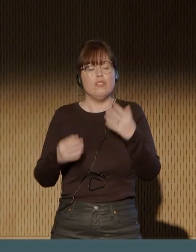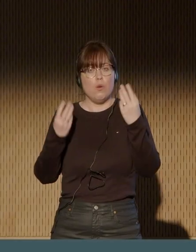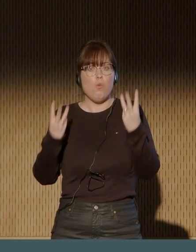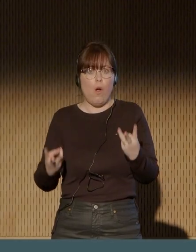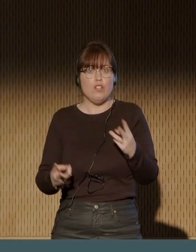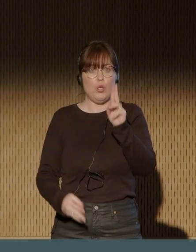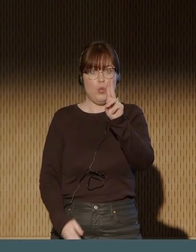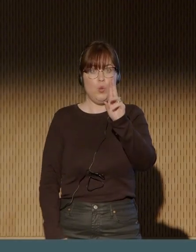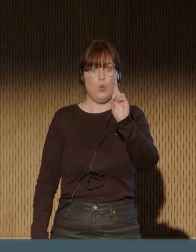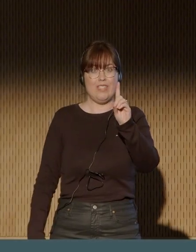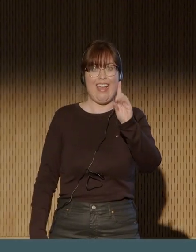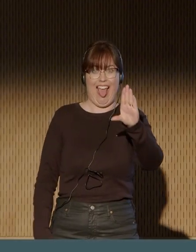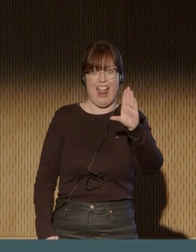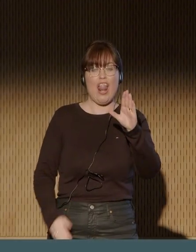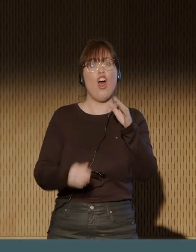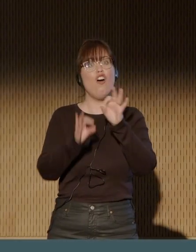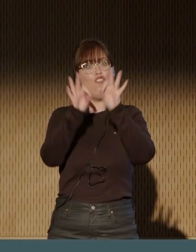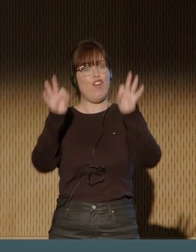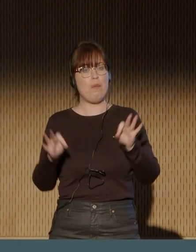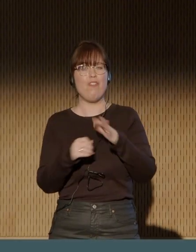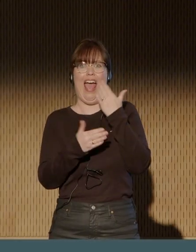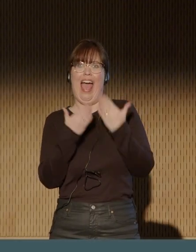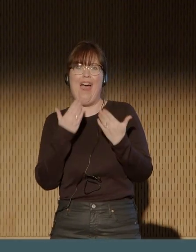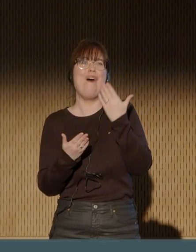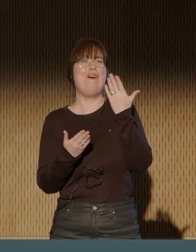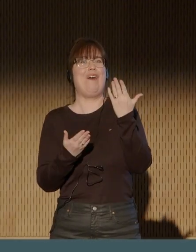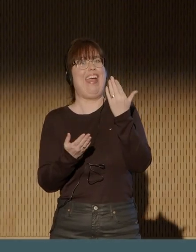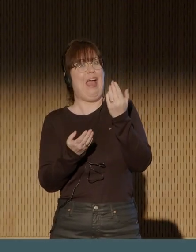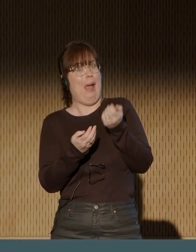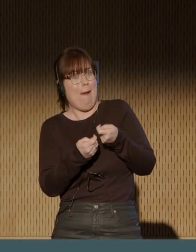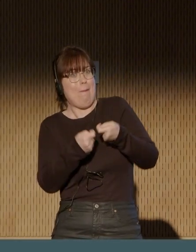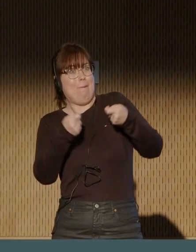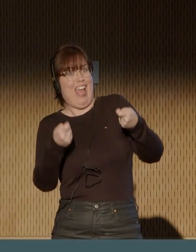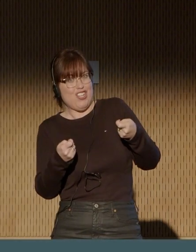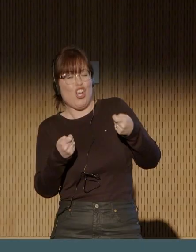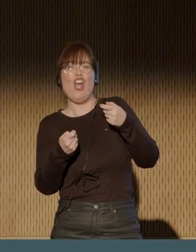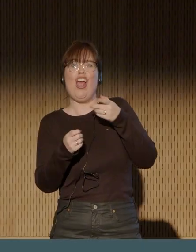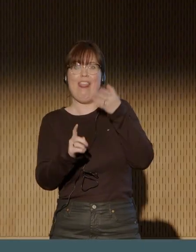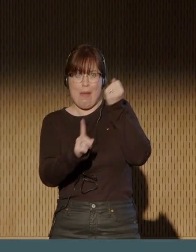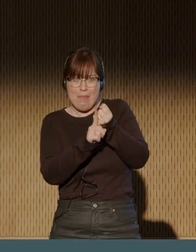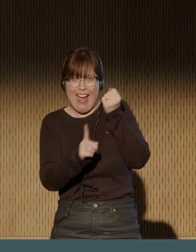framework on measuring the impact of UDL—but equally we don't want this to be an additional